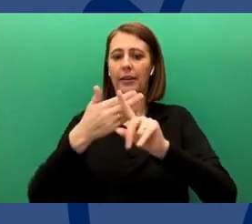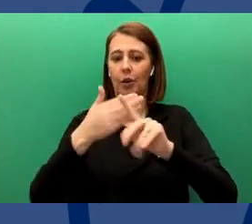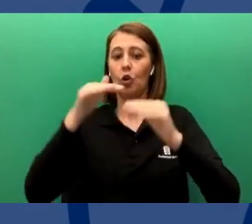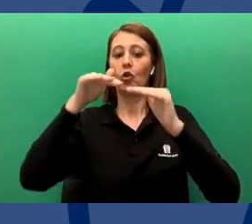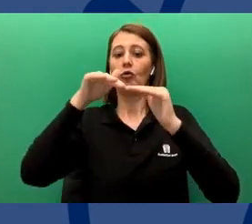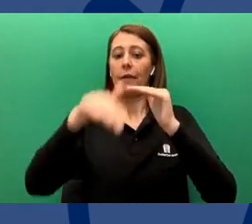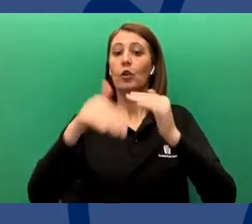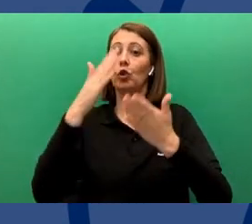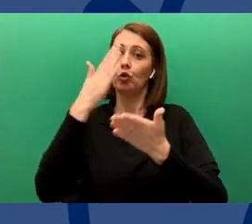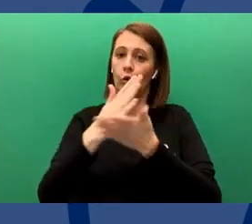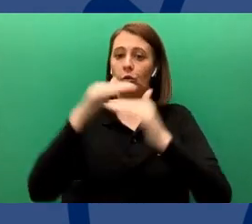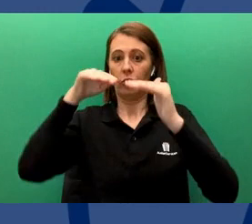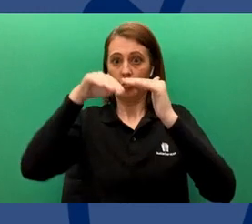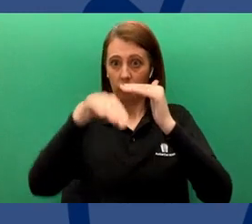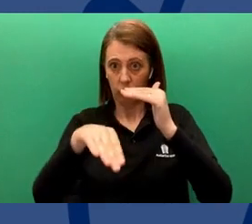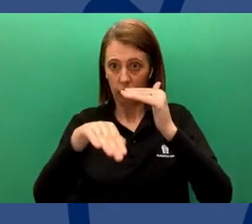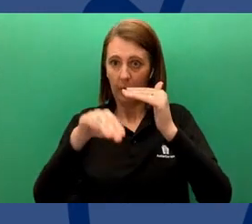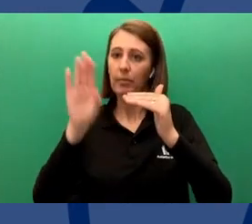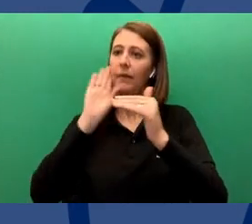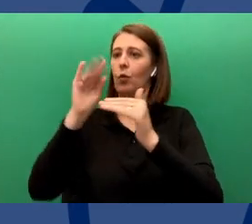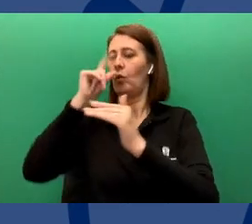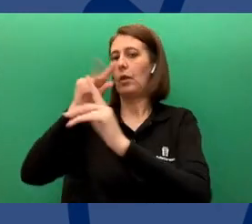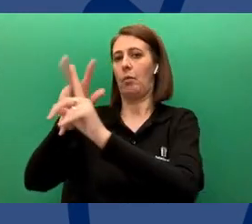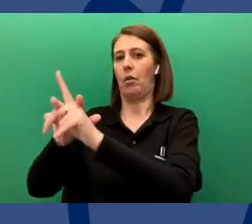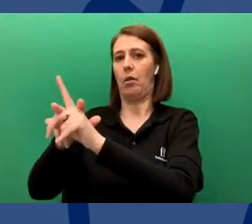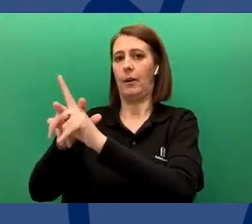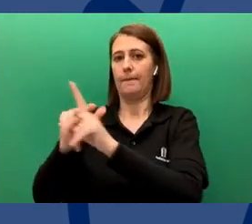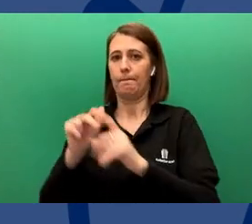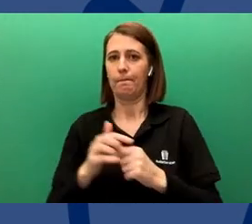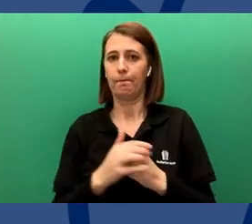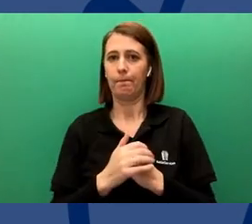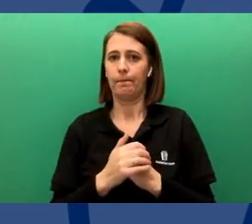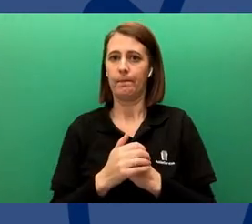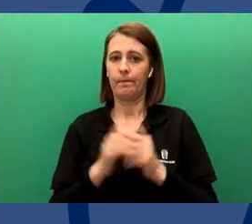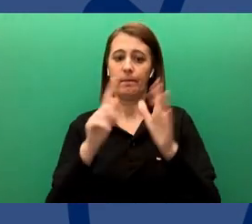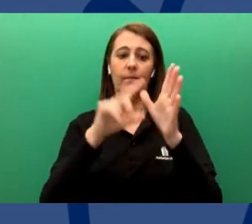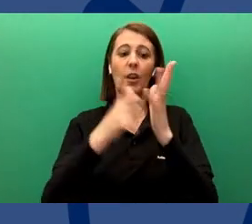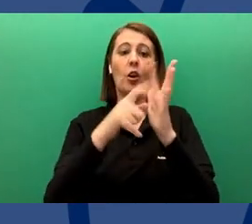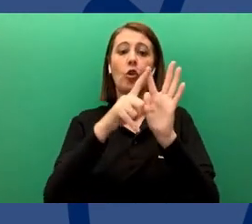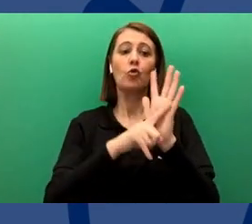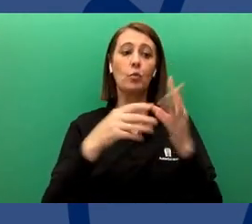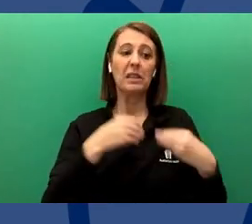that application. For an accrual business, that simply isn't the case because the payments